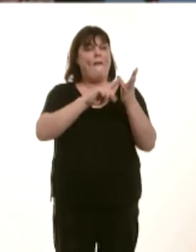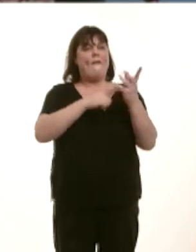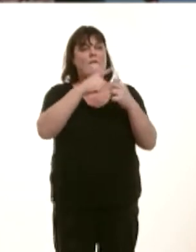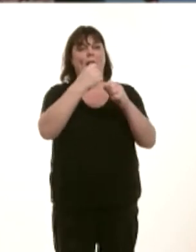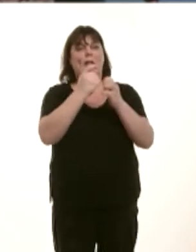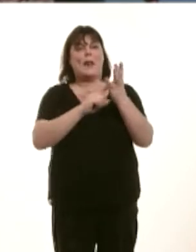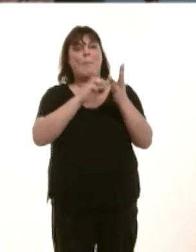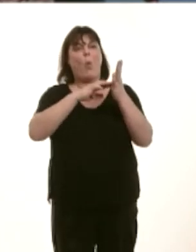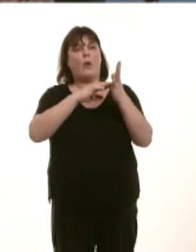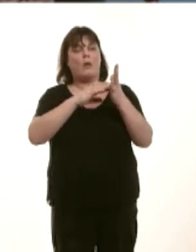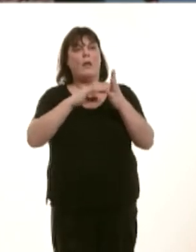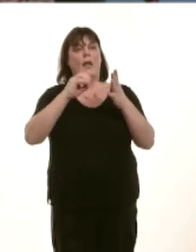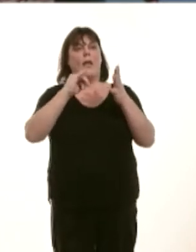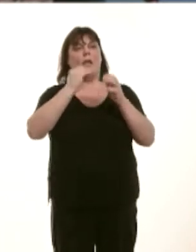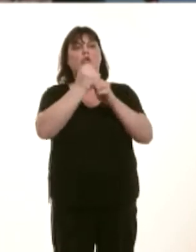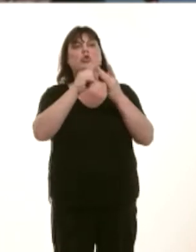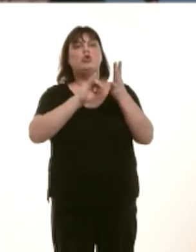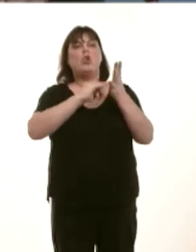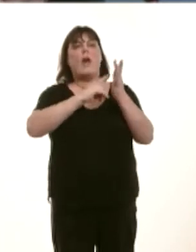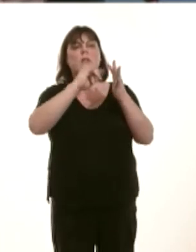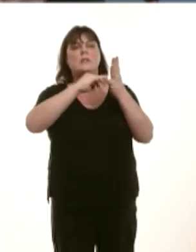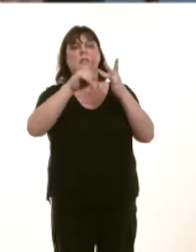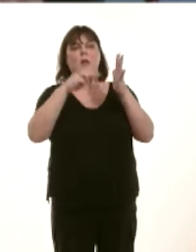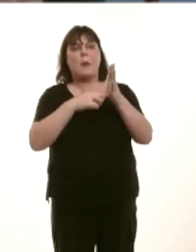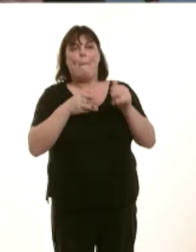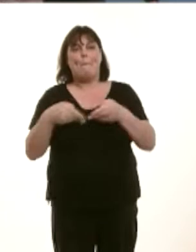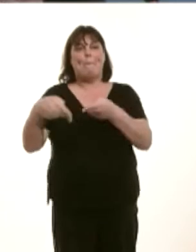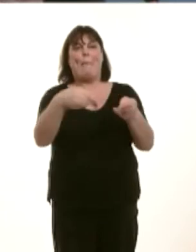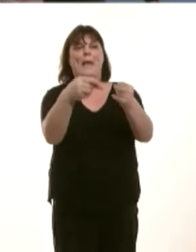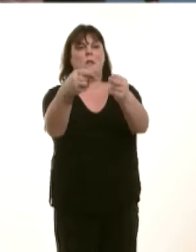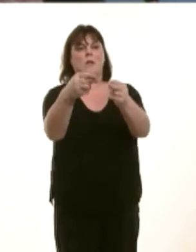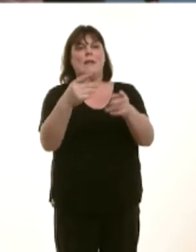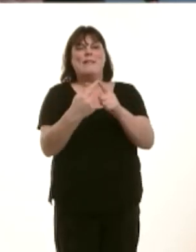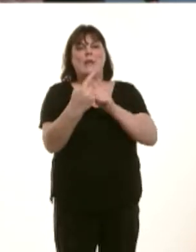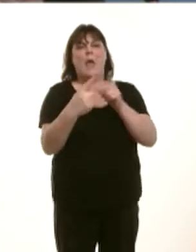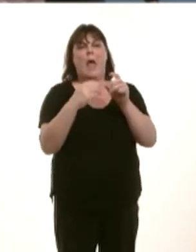bends by Aberthaw have been a horrendous bottleneck for anyone commuting from Llantwit Major or